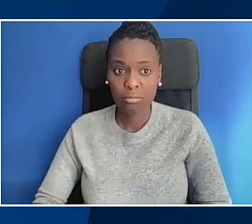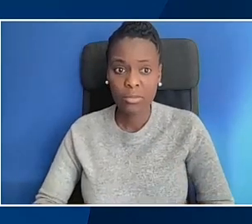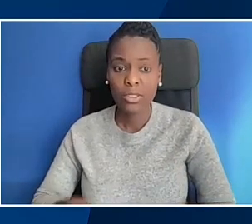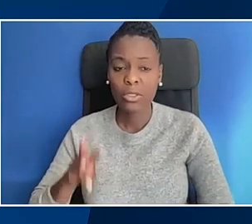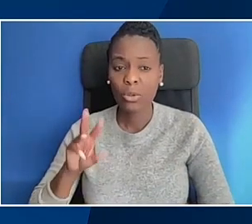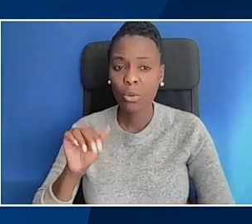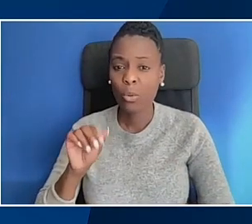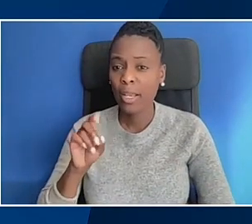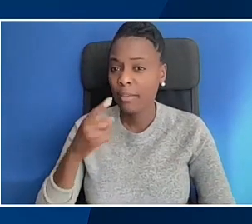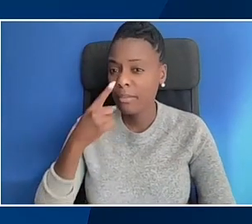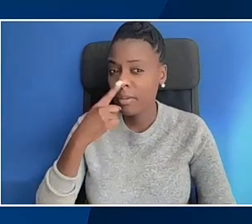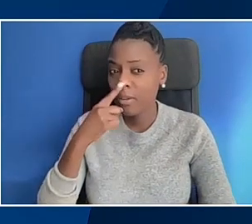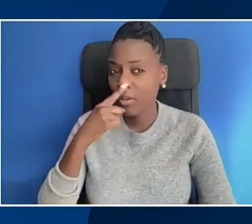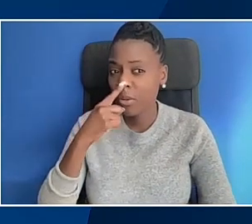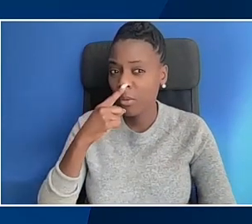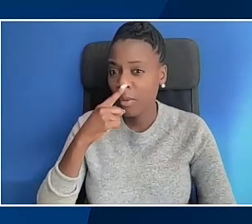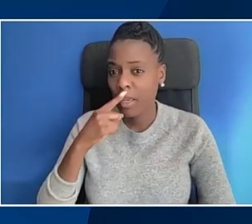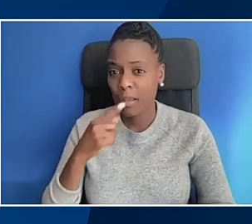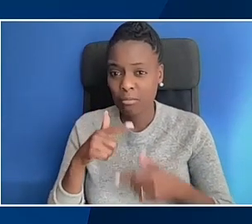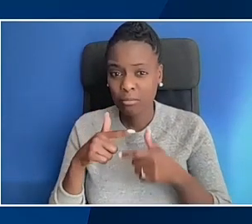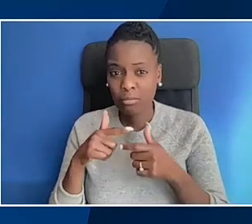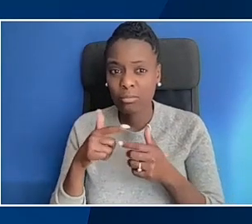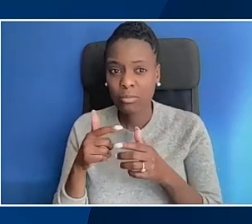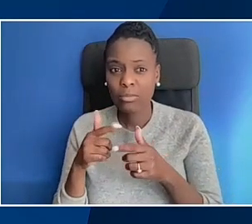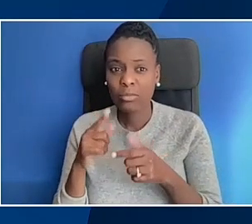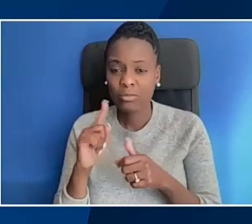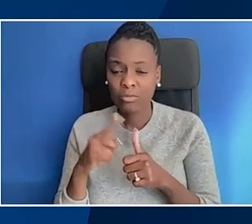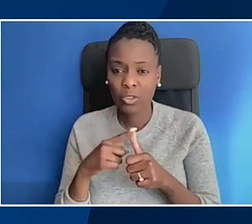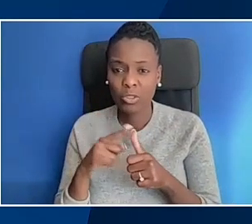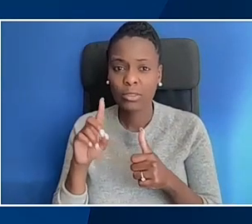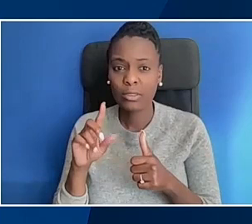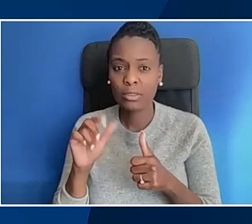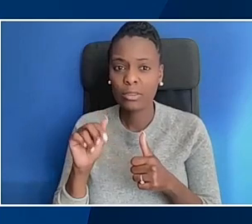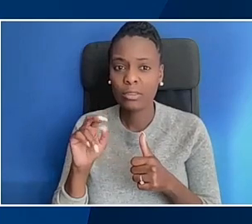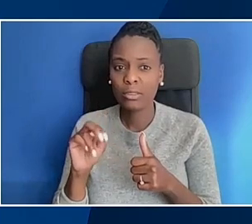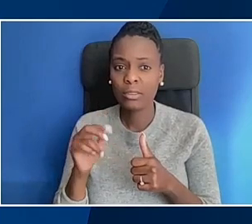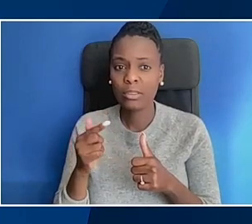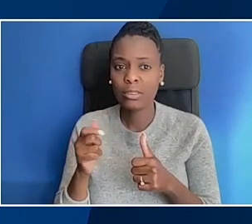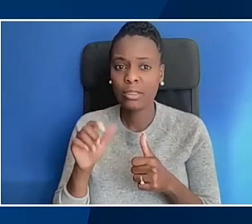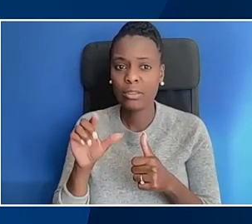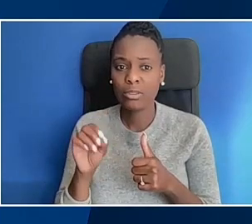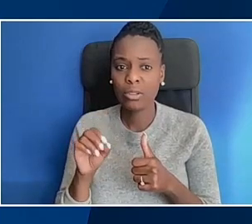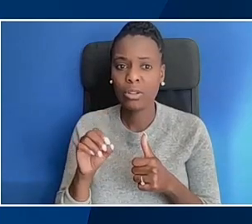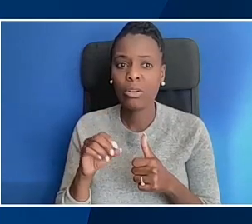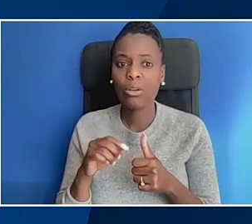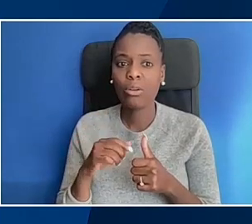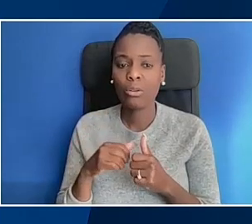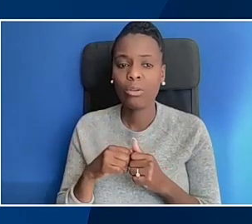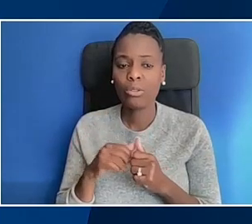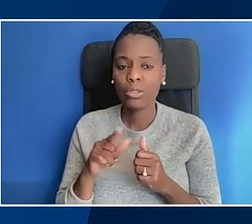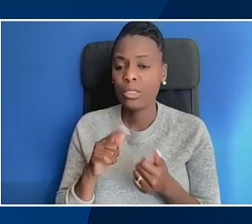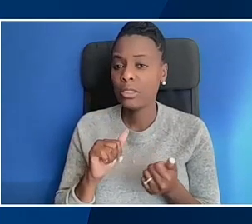mind if I take D'Angelo since he is addressing what he's heard.